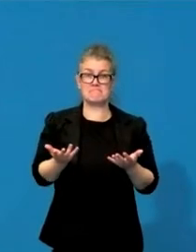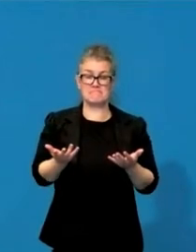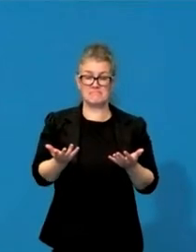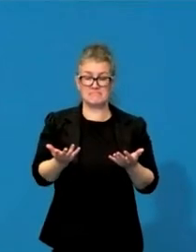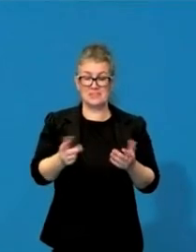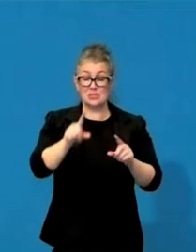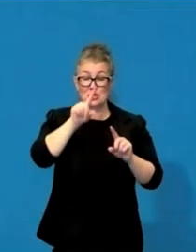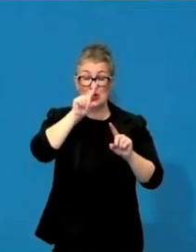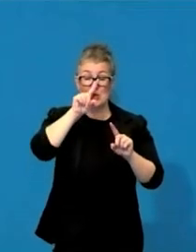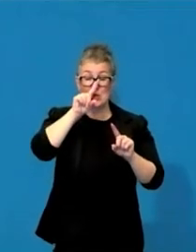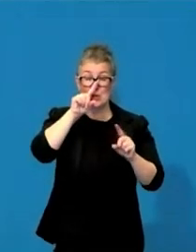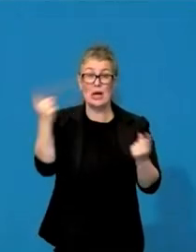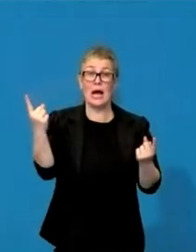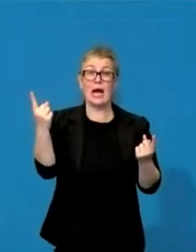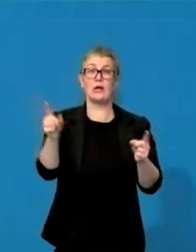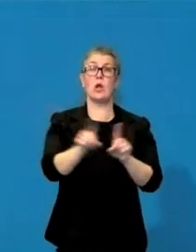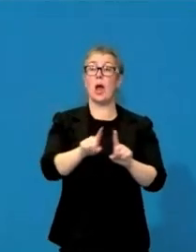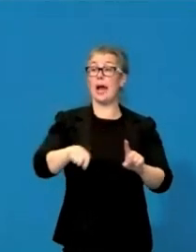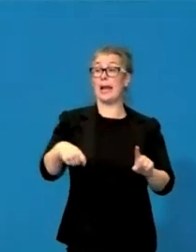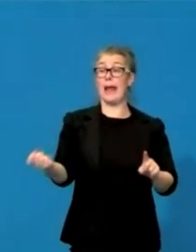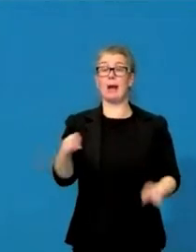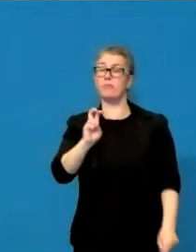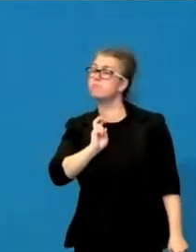You can't just walk into the neighbour's yard and stuff like that.